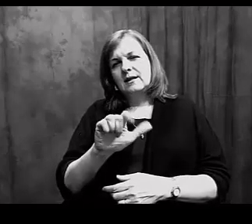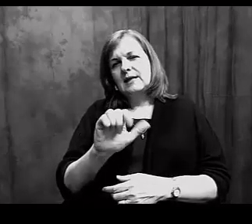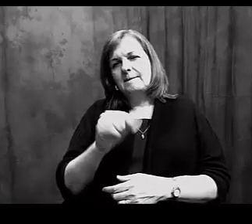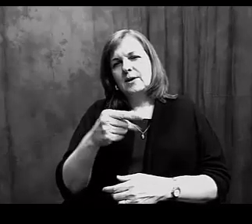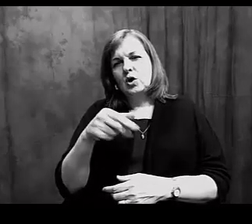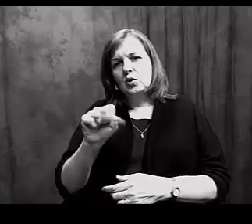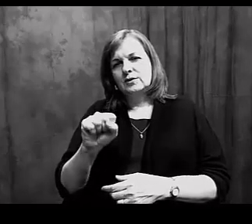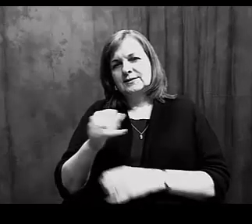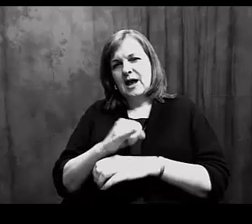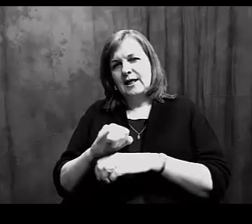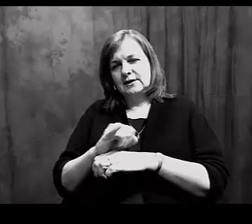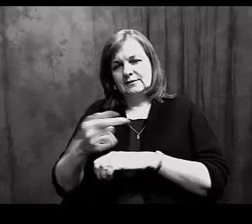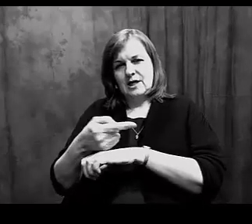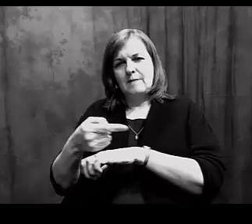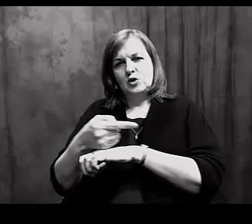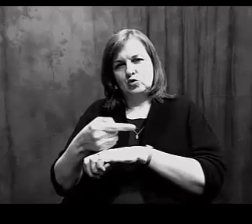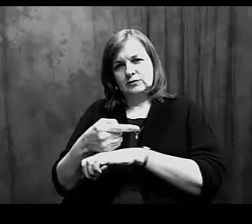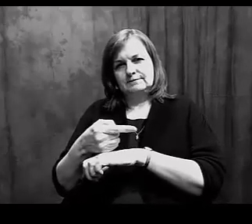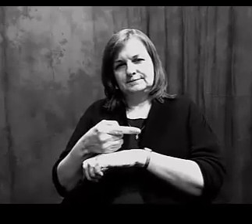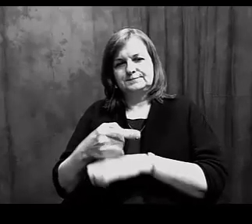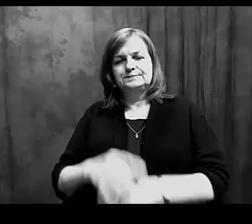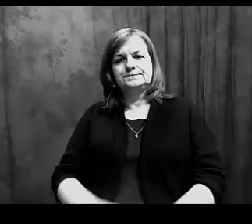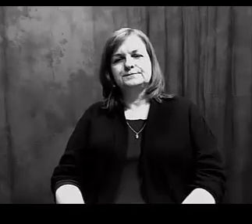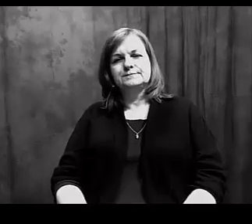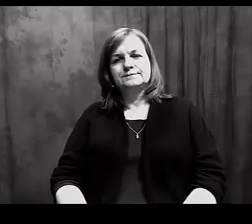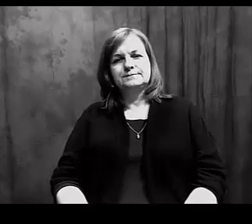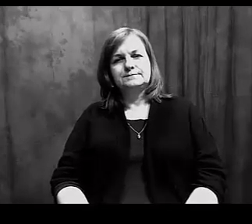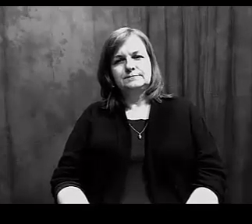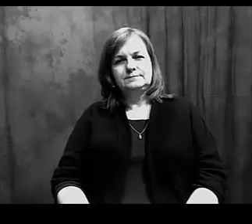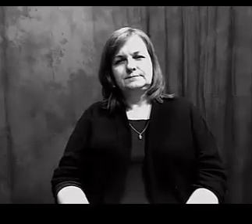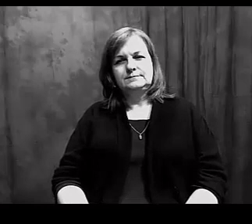in the Galapagos now when we look at Darwin